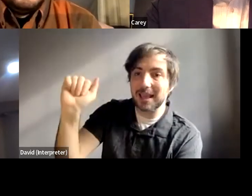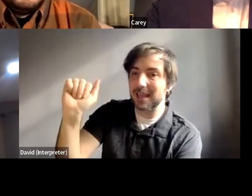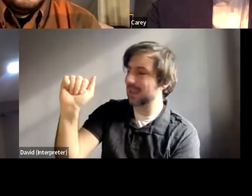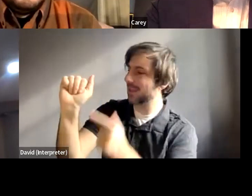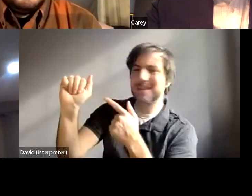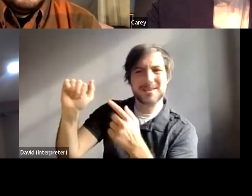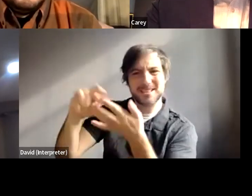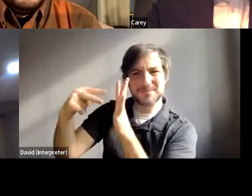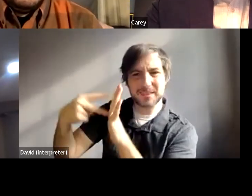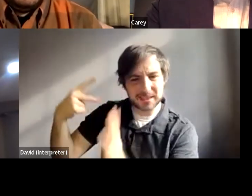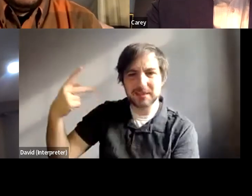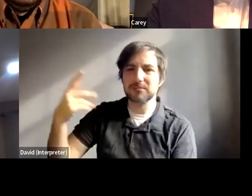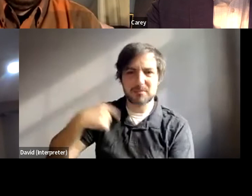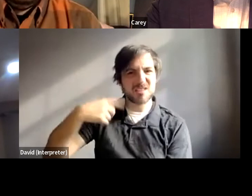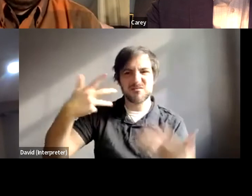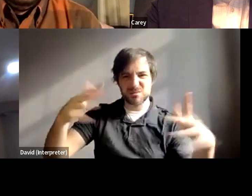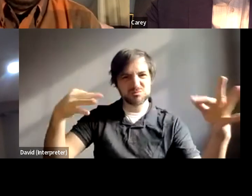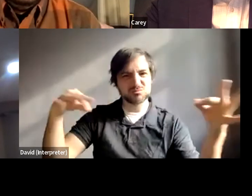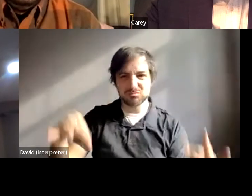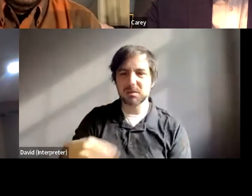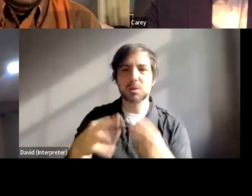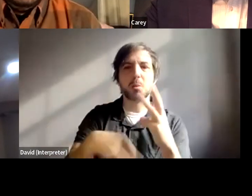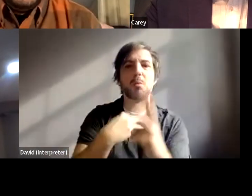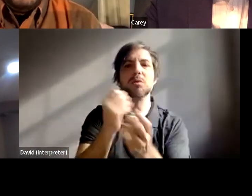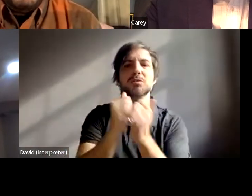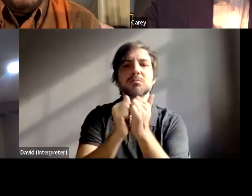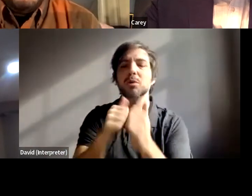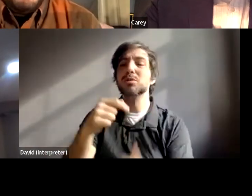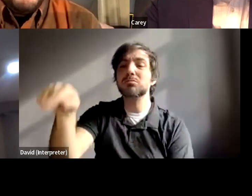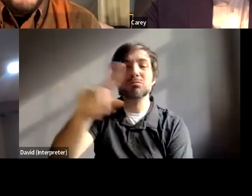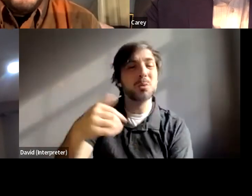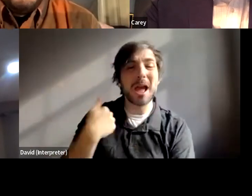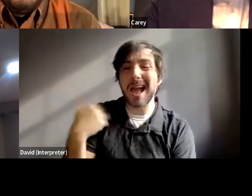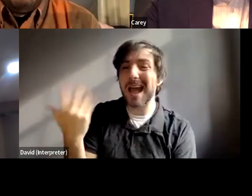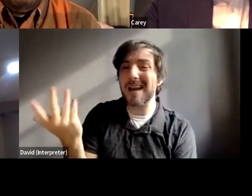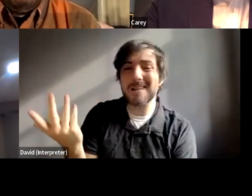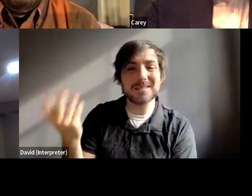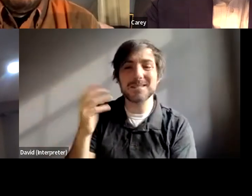in the world of sports. Do you have success story ies that have to do with DEI